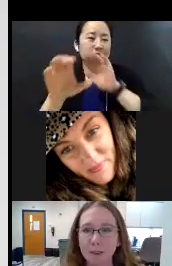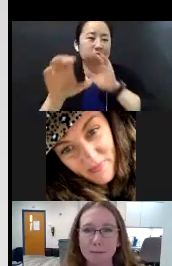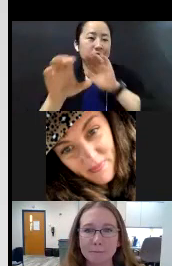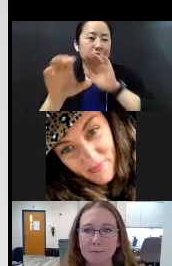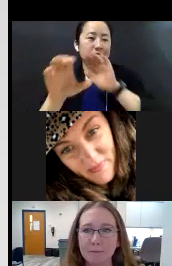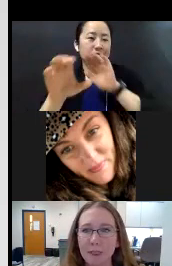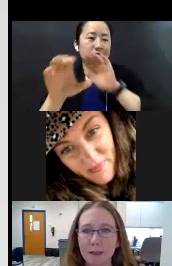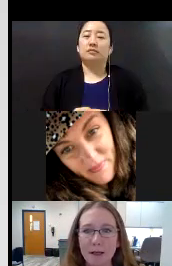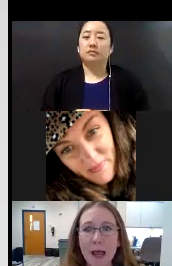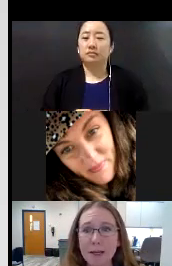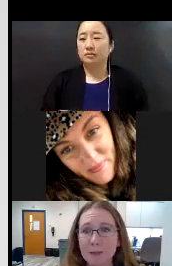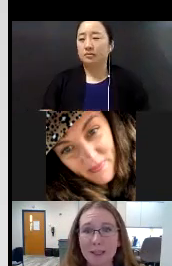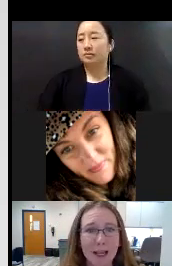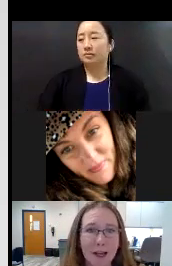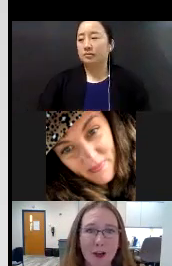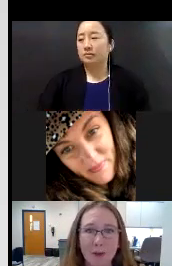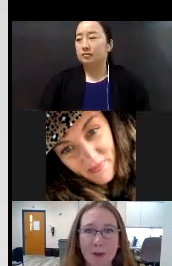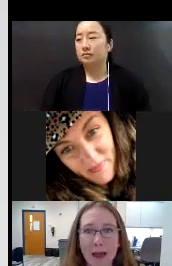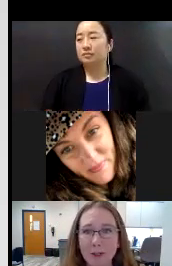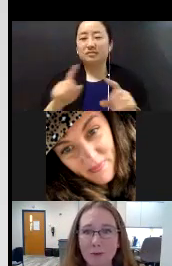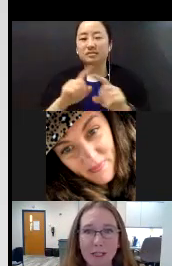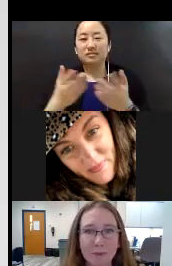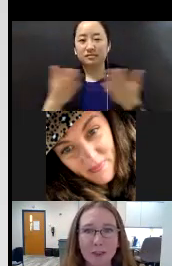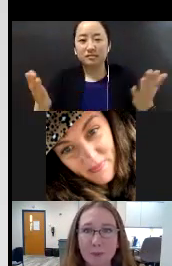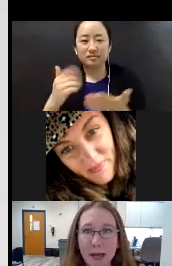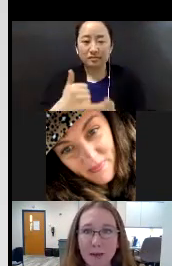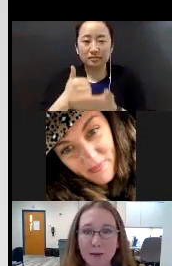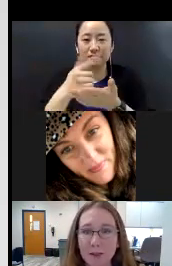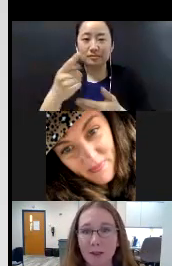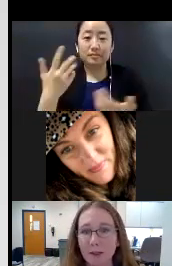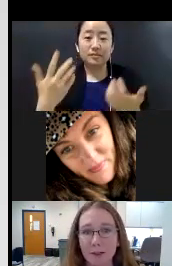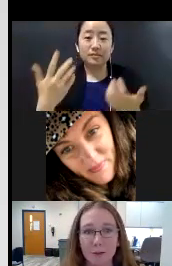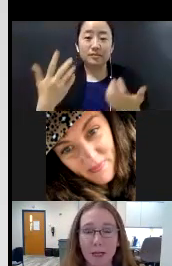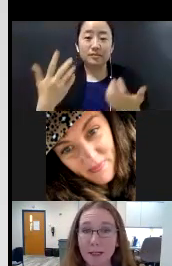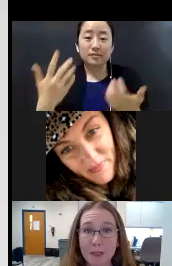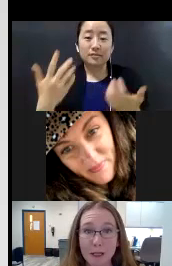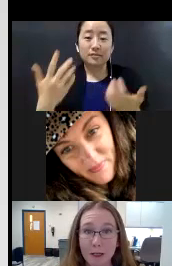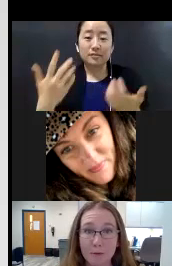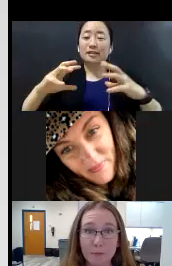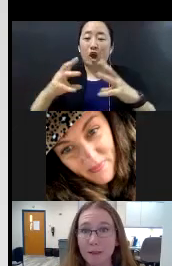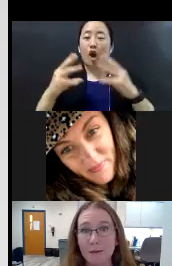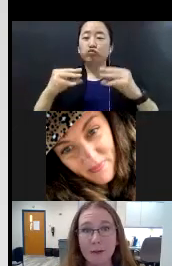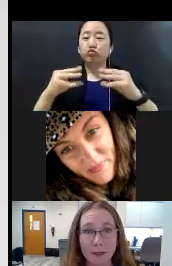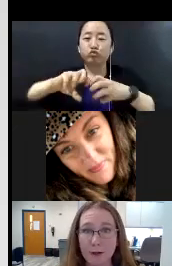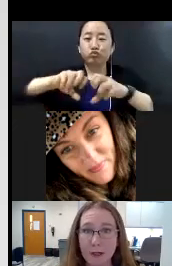ITEMS THAT KIND OF HELP. IF YOU HAVE TO DO A SPONGE BATH, THE CAREGIVER CAN